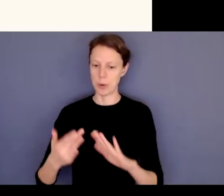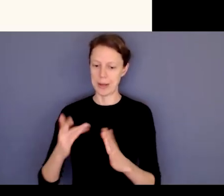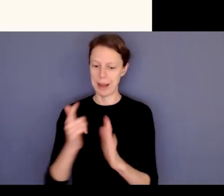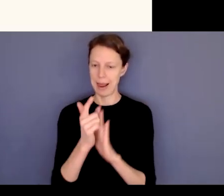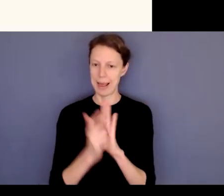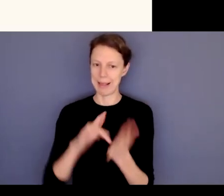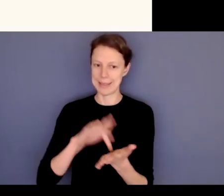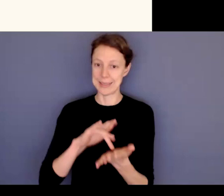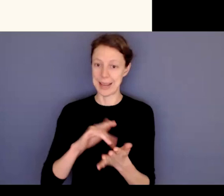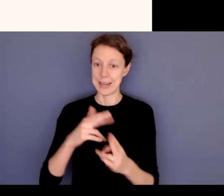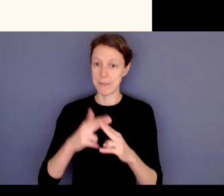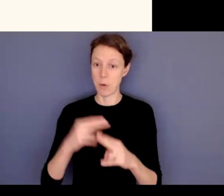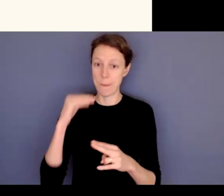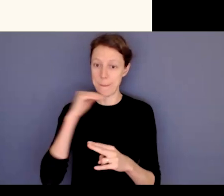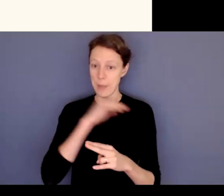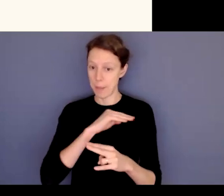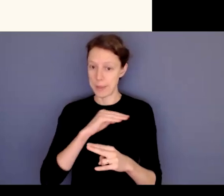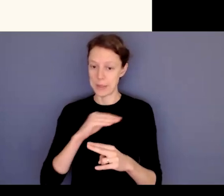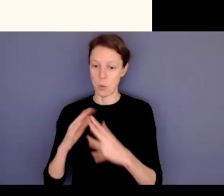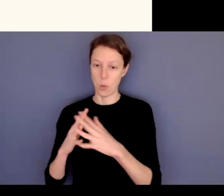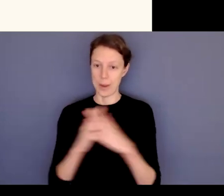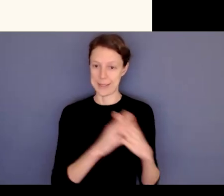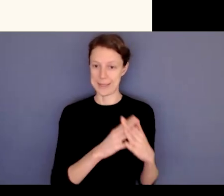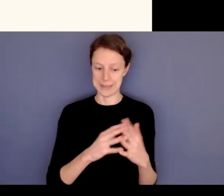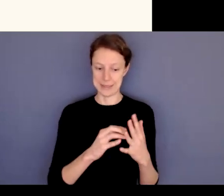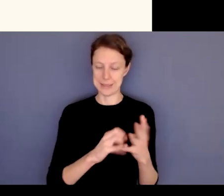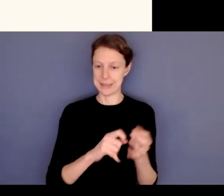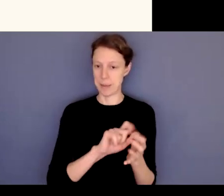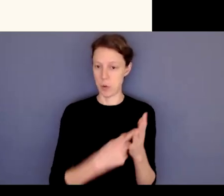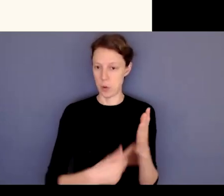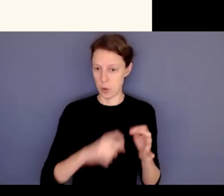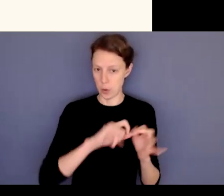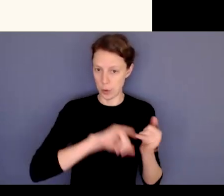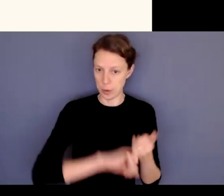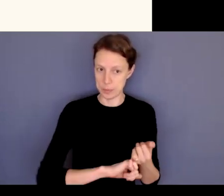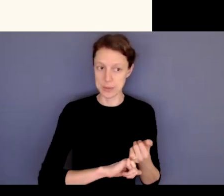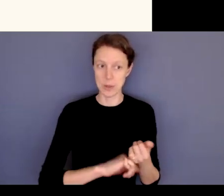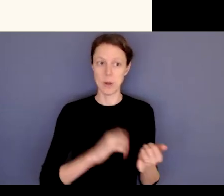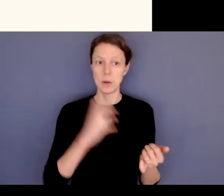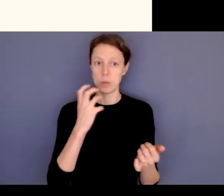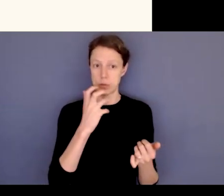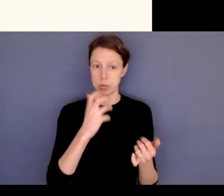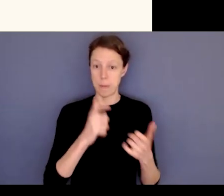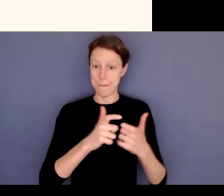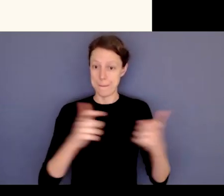population, Australia's most multicultural population, and the biggest per capita youth population in the country. The